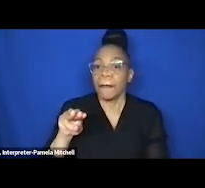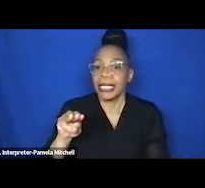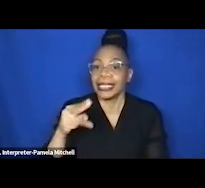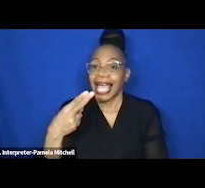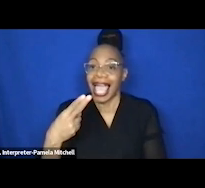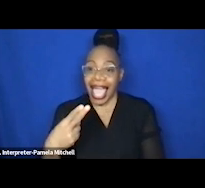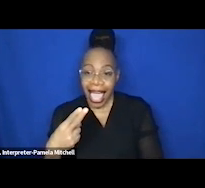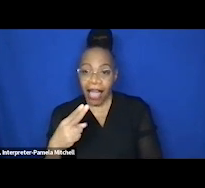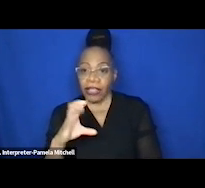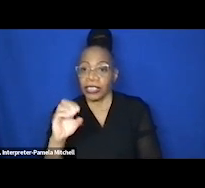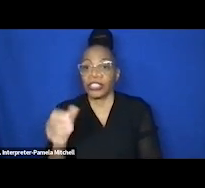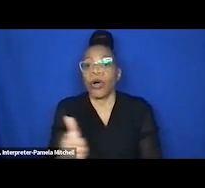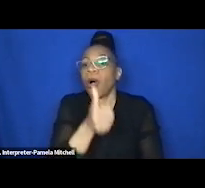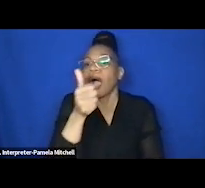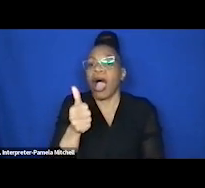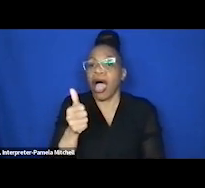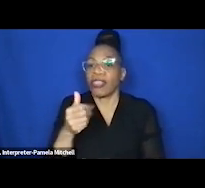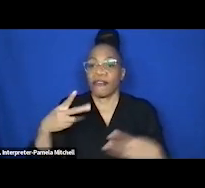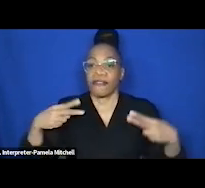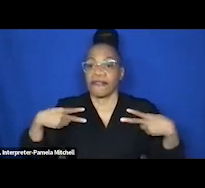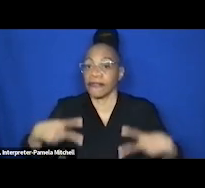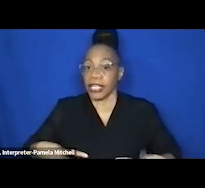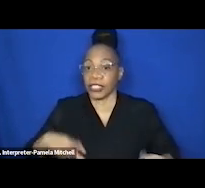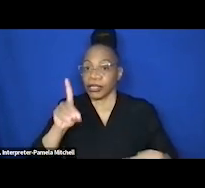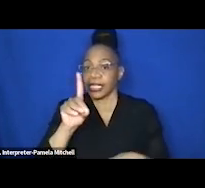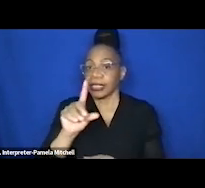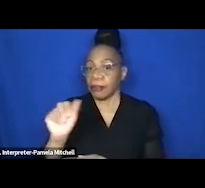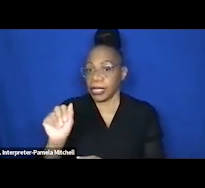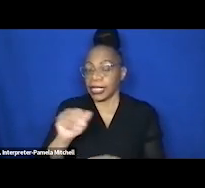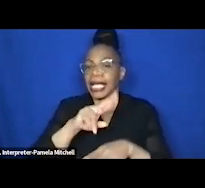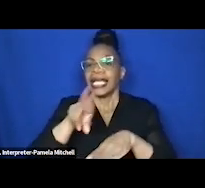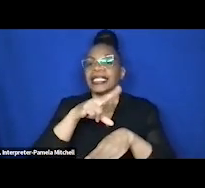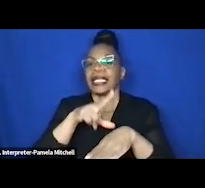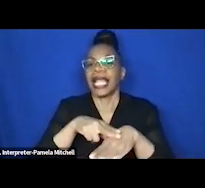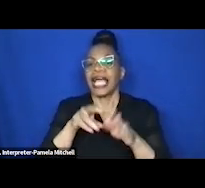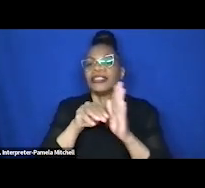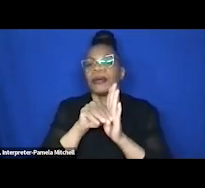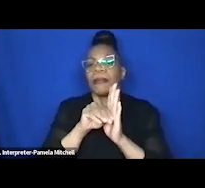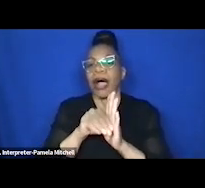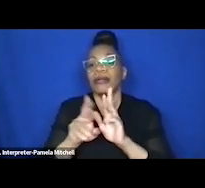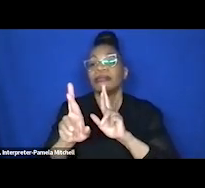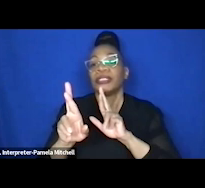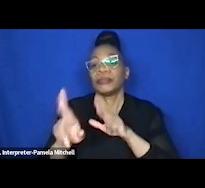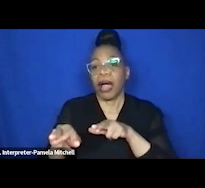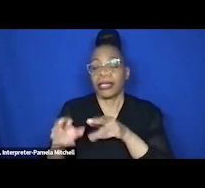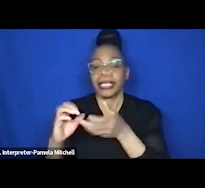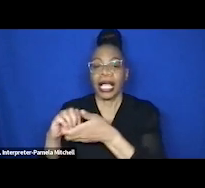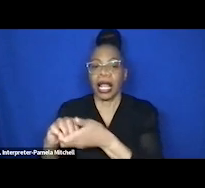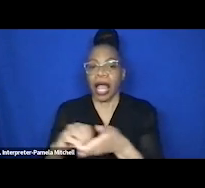or other physical disability. It's a national model. It's been sponsored by SAMHSA in collaboration with the Social Security Administration since 2005.